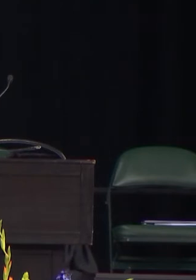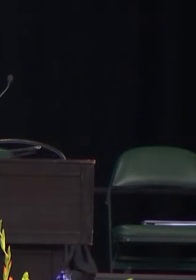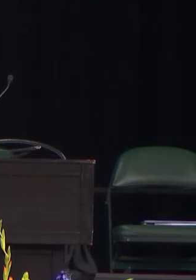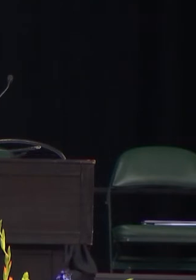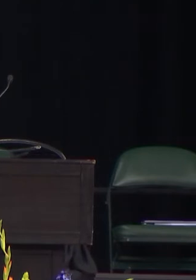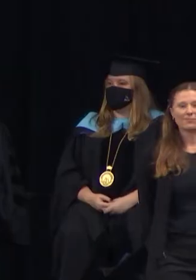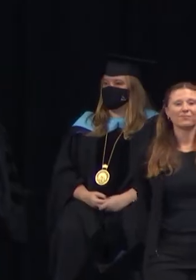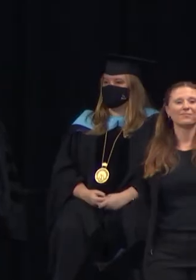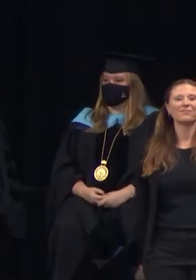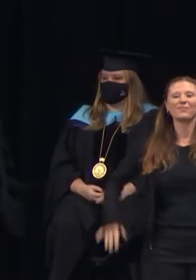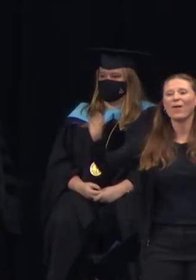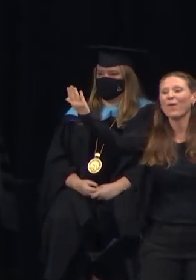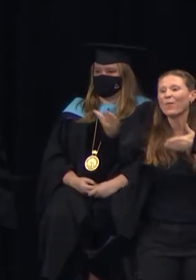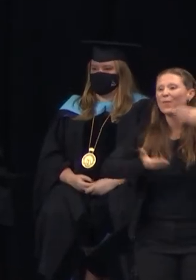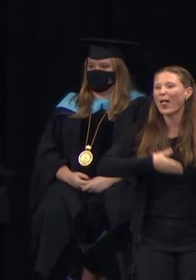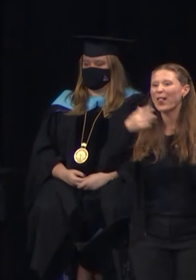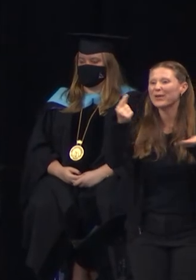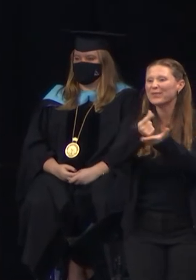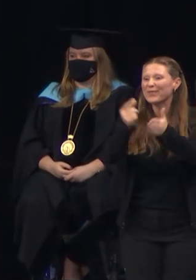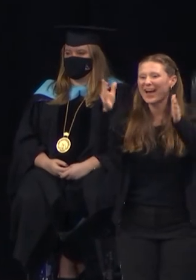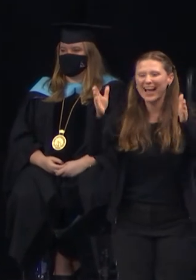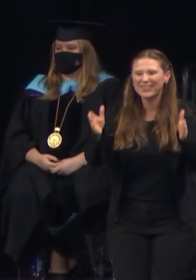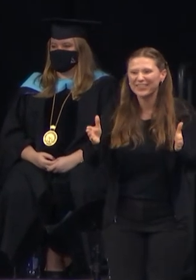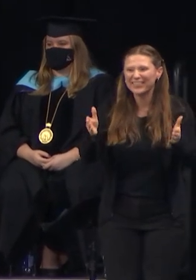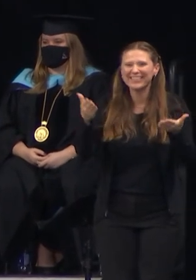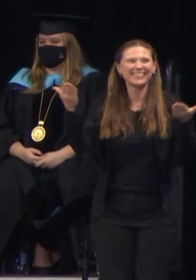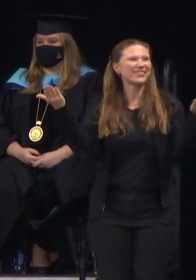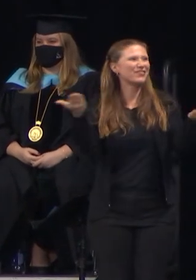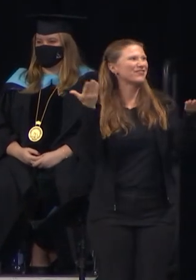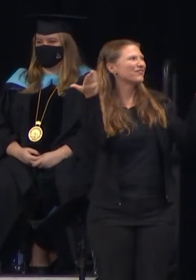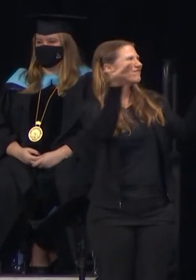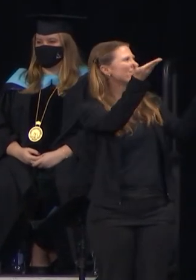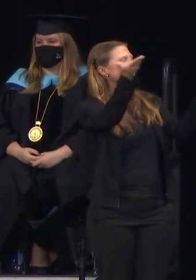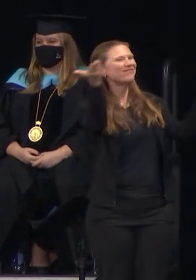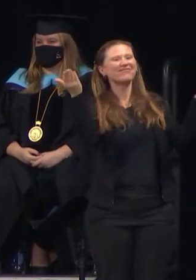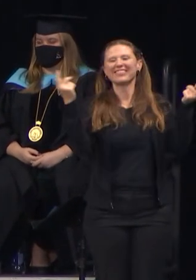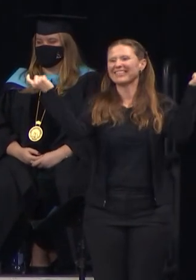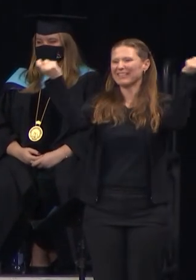Welcome graduates, and those who are here to celebrate our graduates.